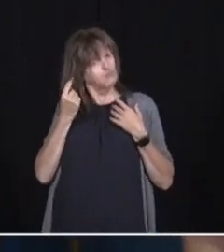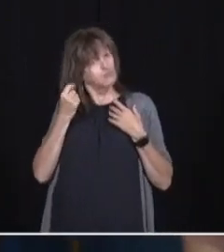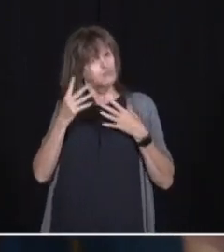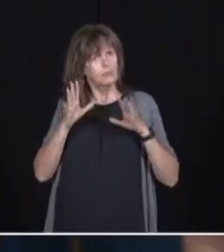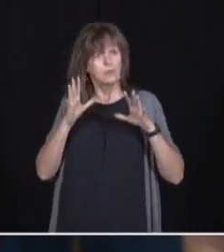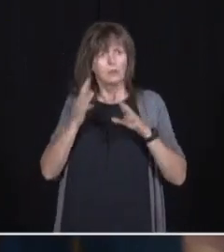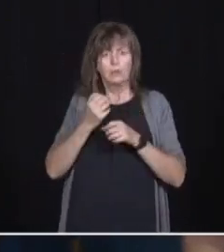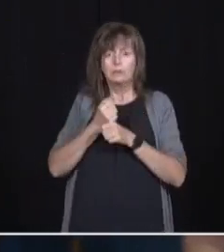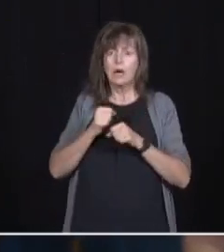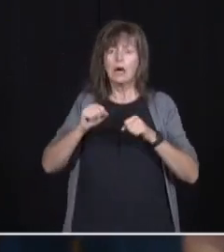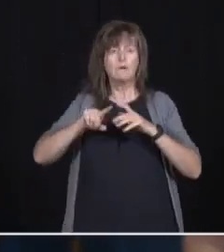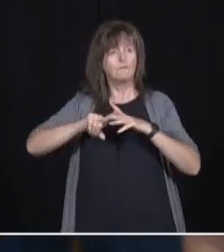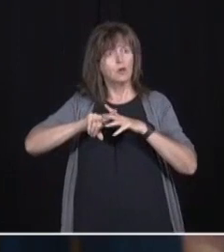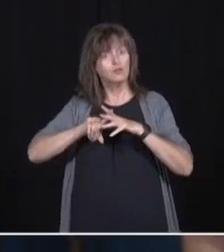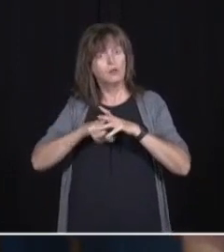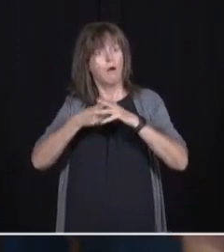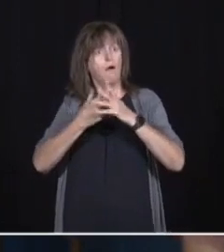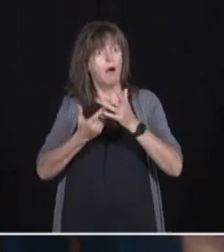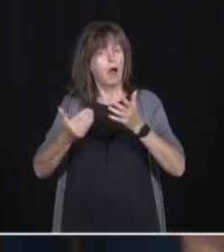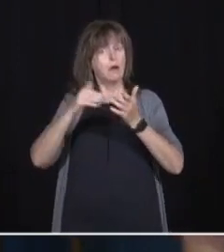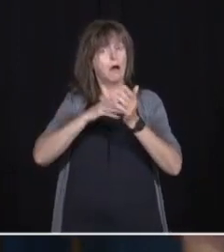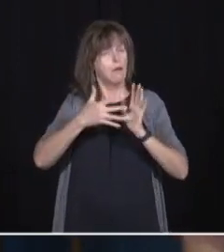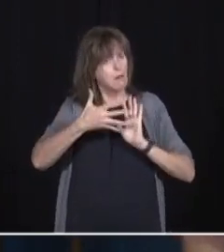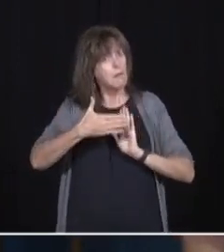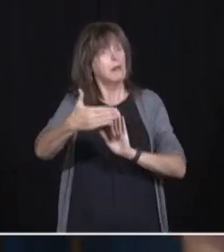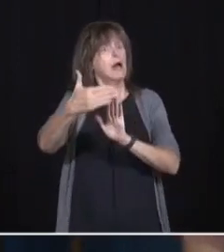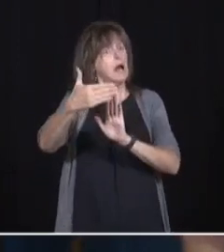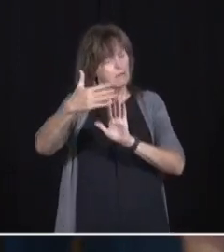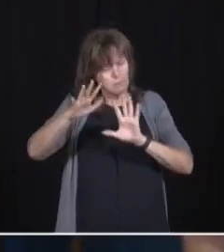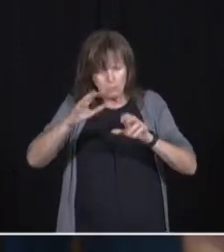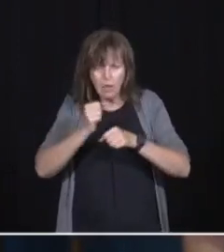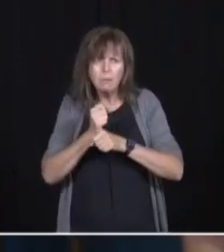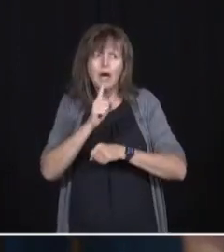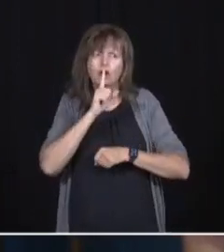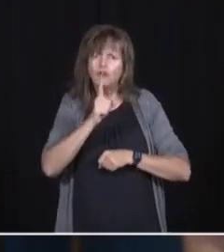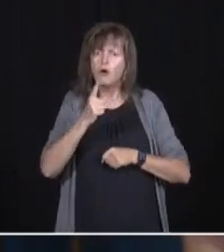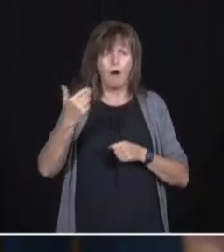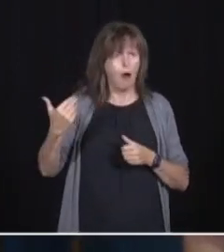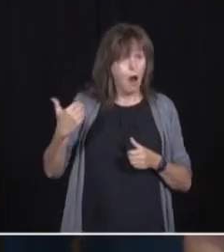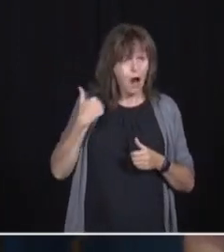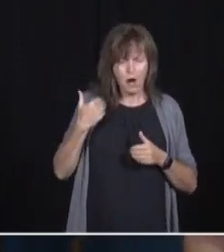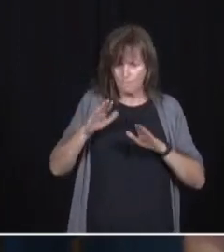as areas move through the stages to ensure that childcare is available